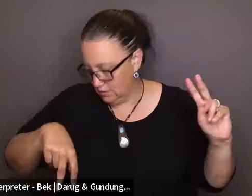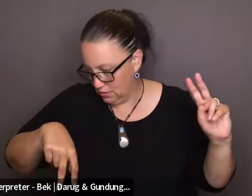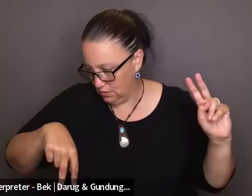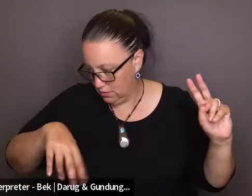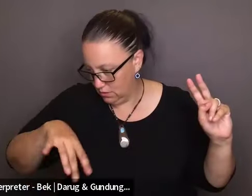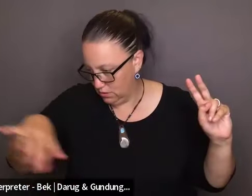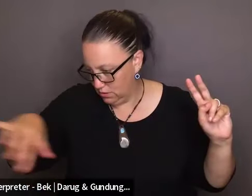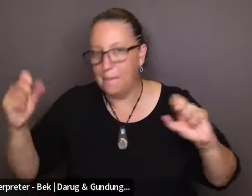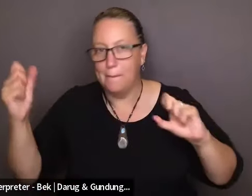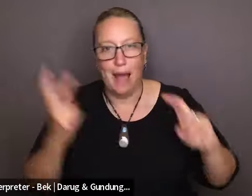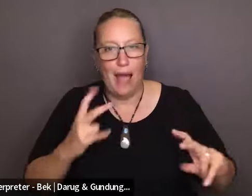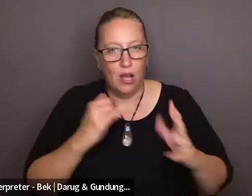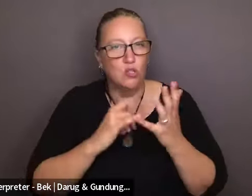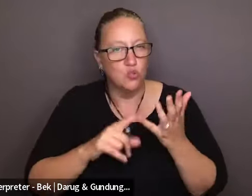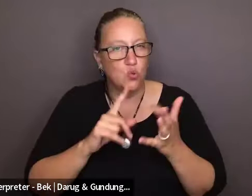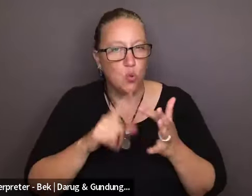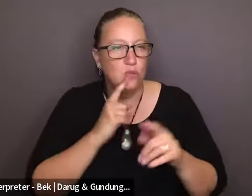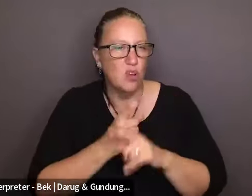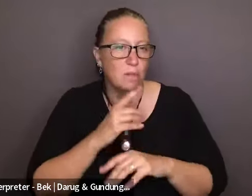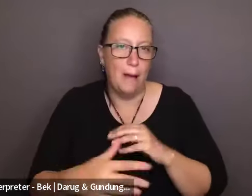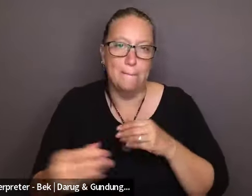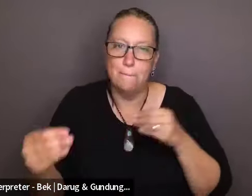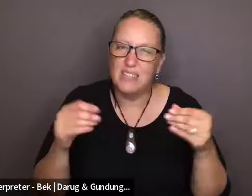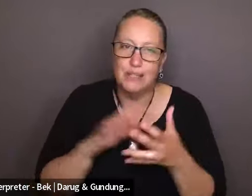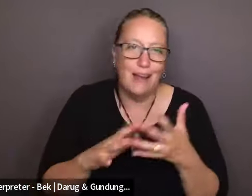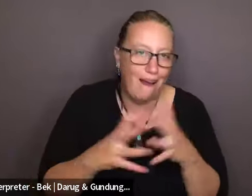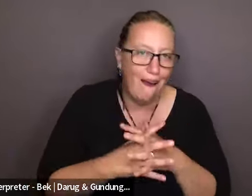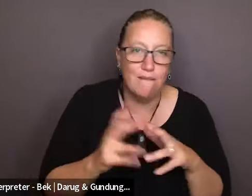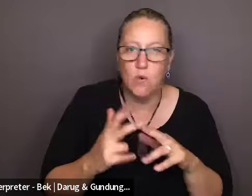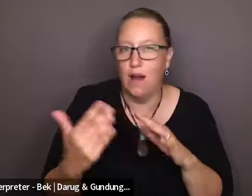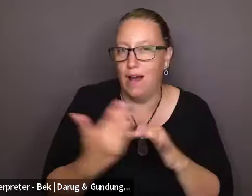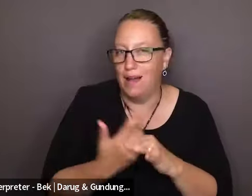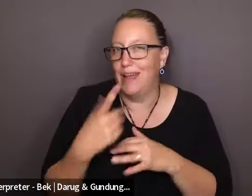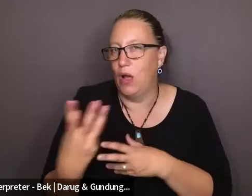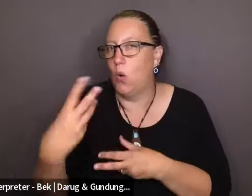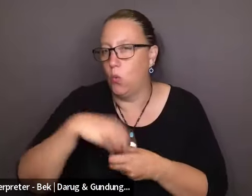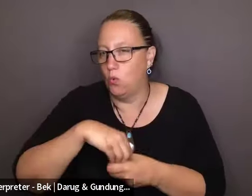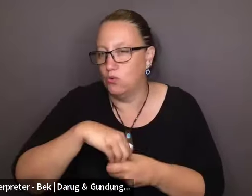minutes, stretch, grab a drink or step away from the screen if you need to and when we come back Sue Tape will take